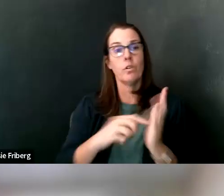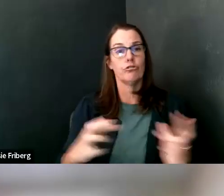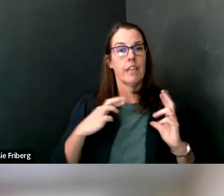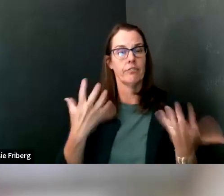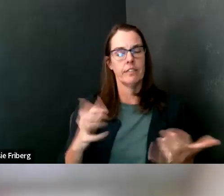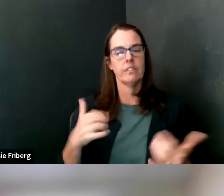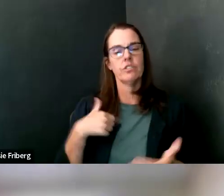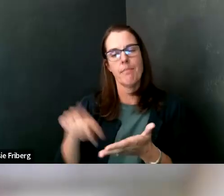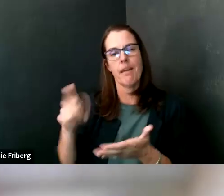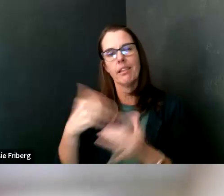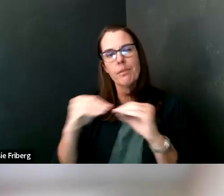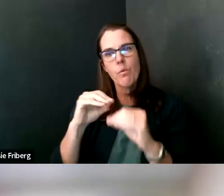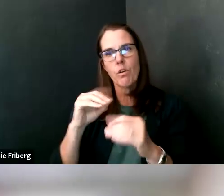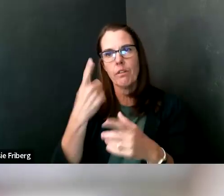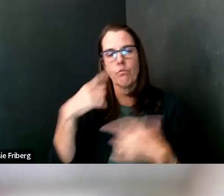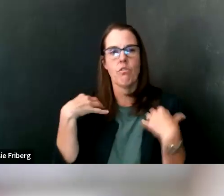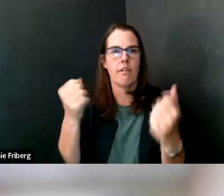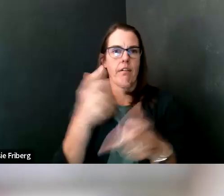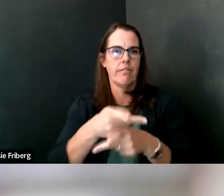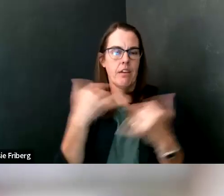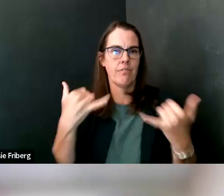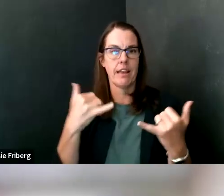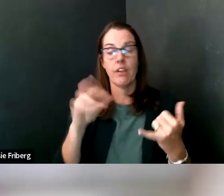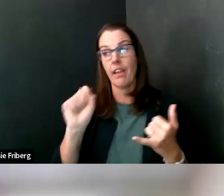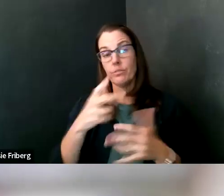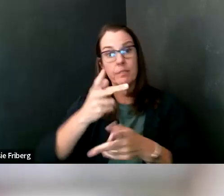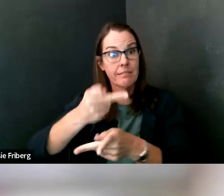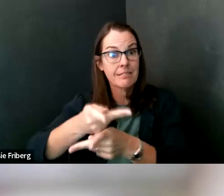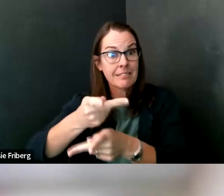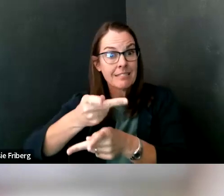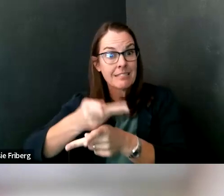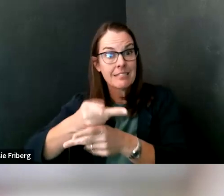more for health care now. and you have to be super careful about what you have done